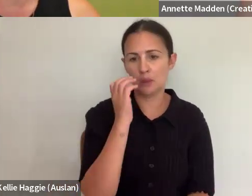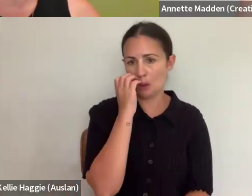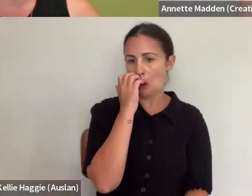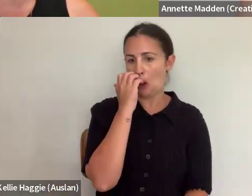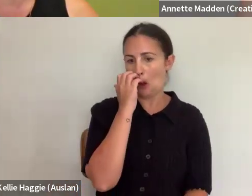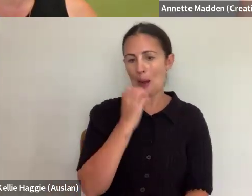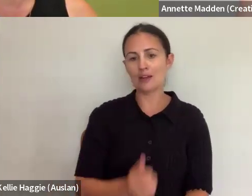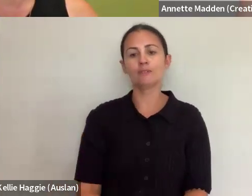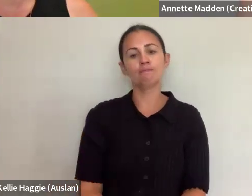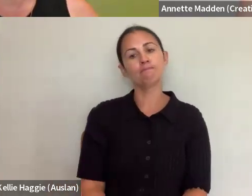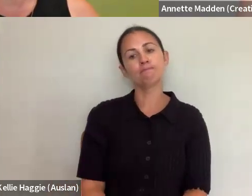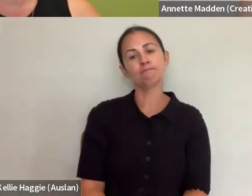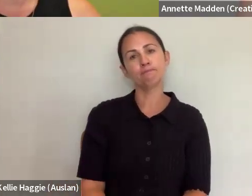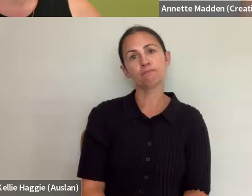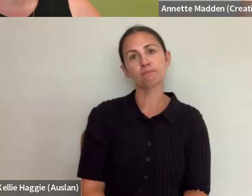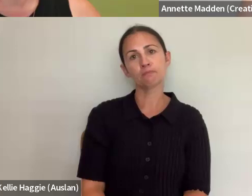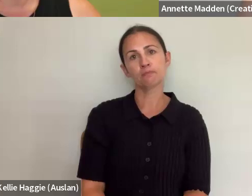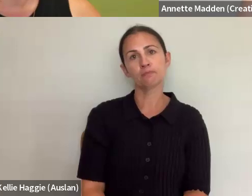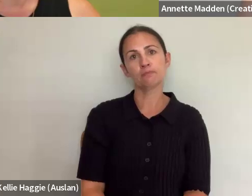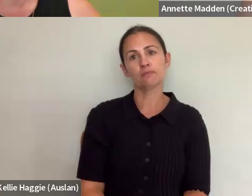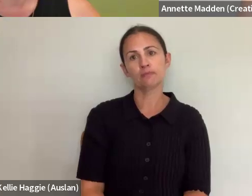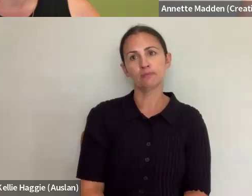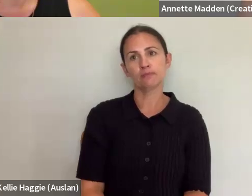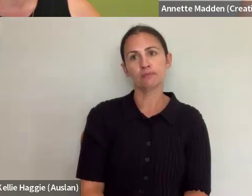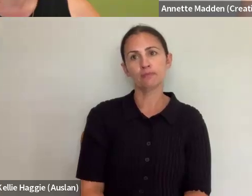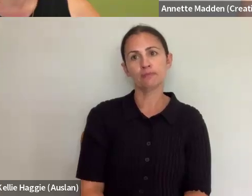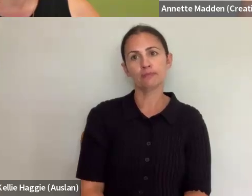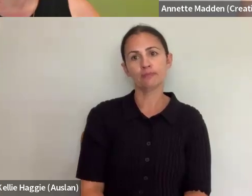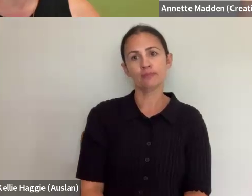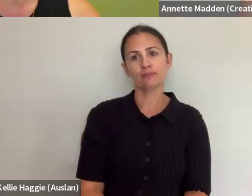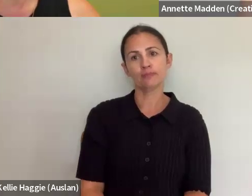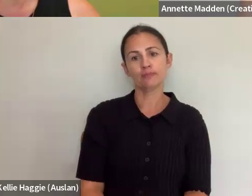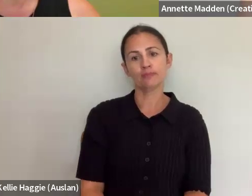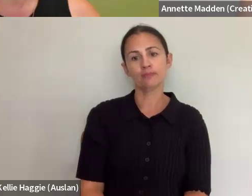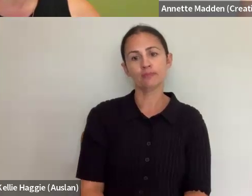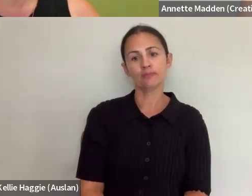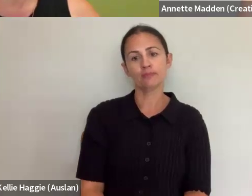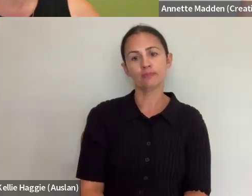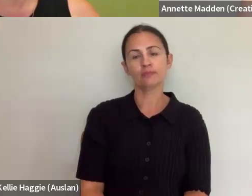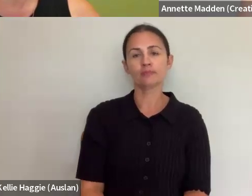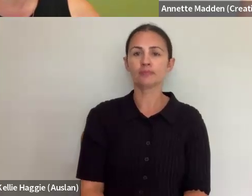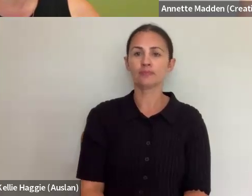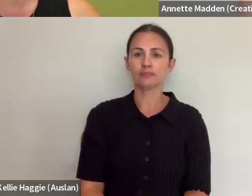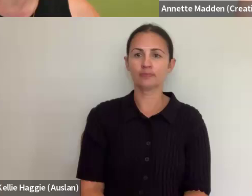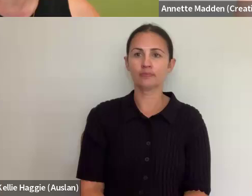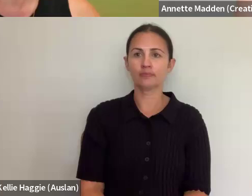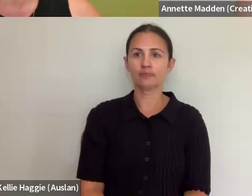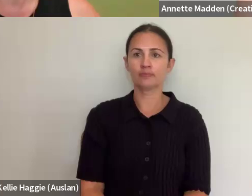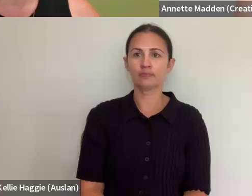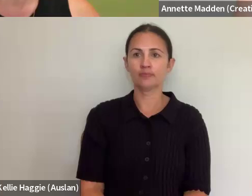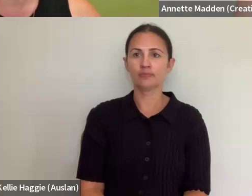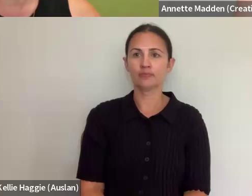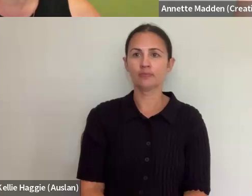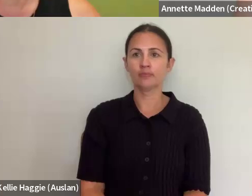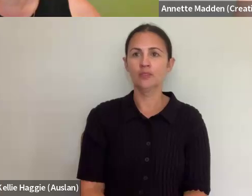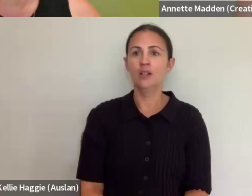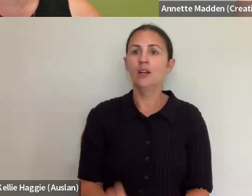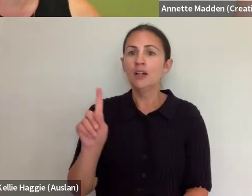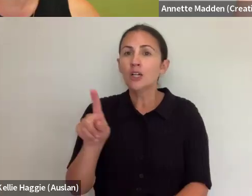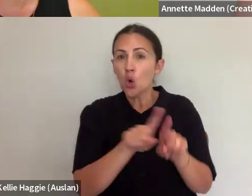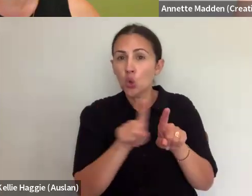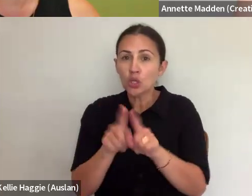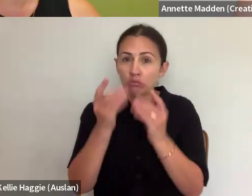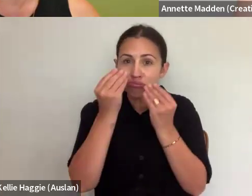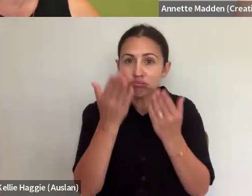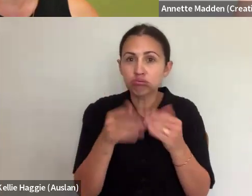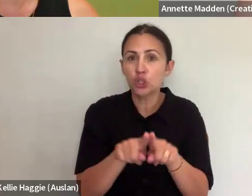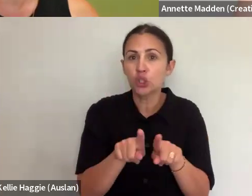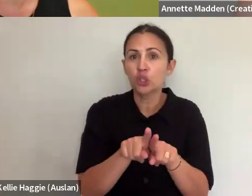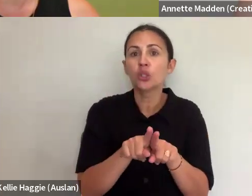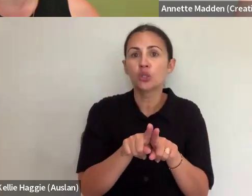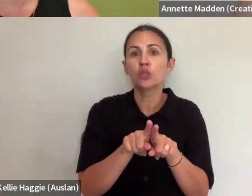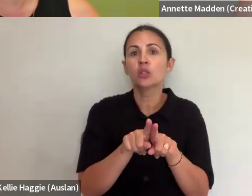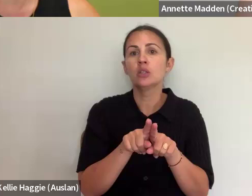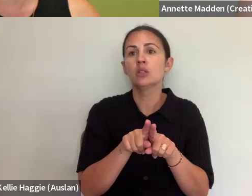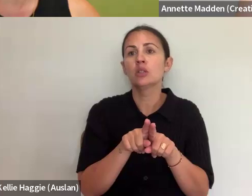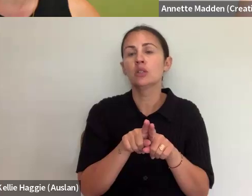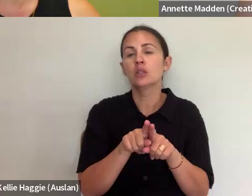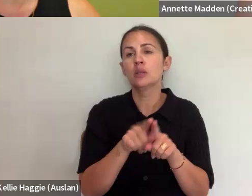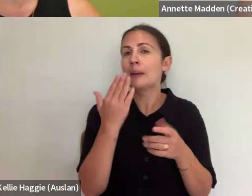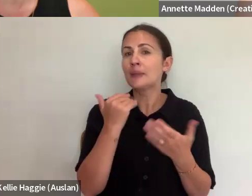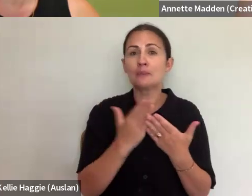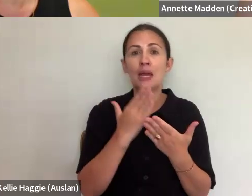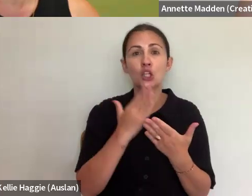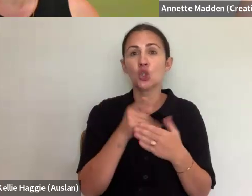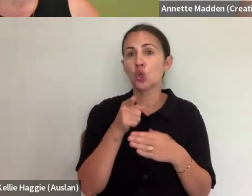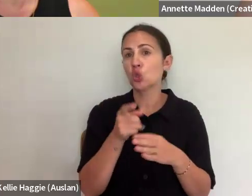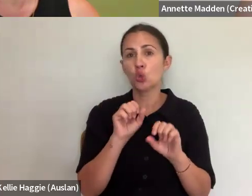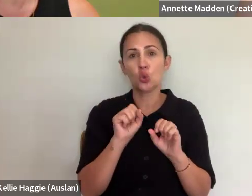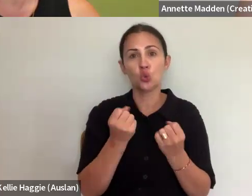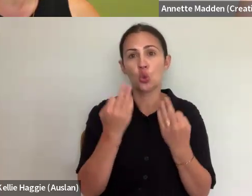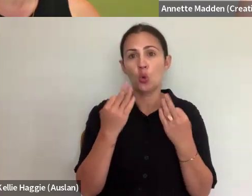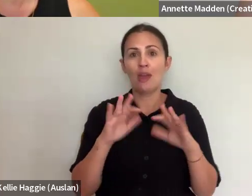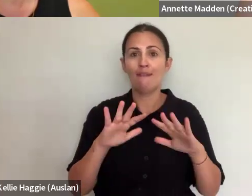. Just flagging that.